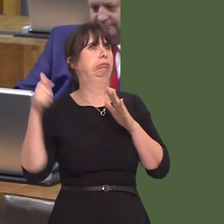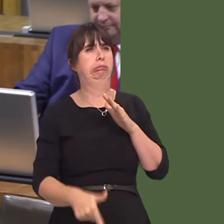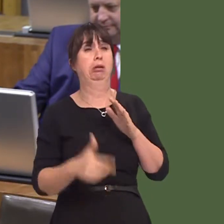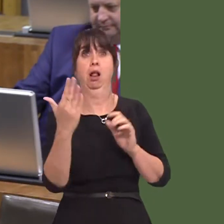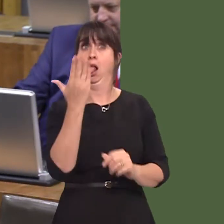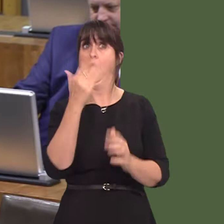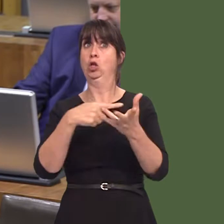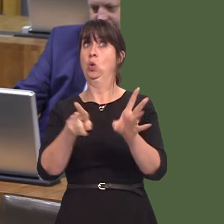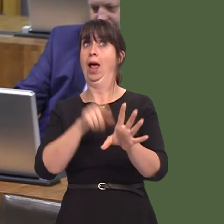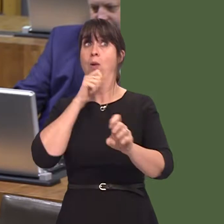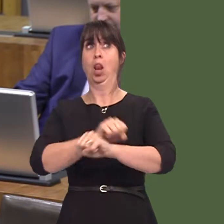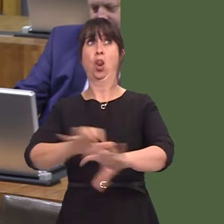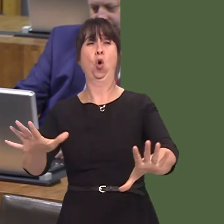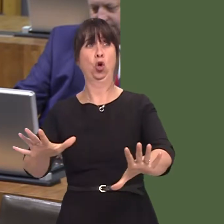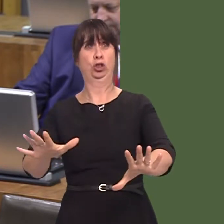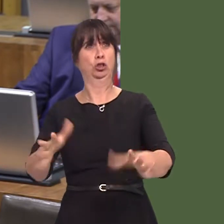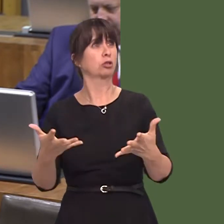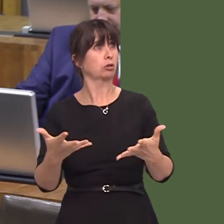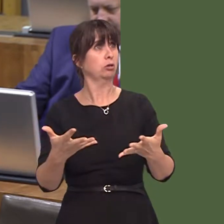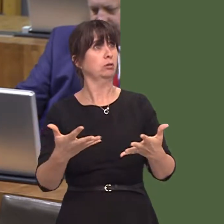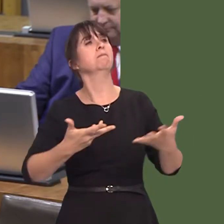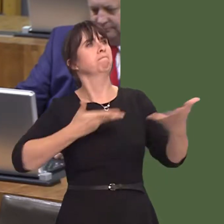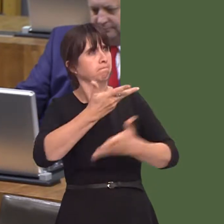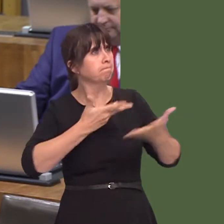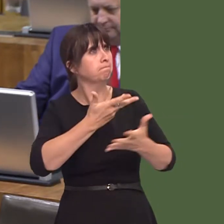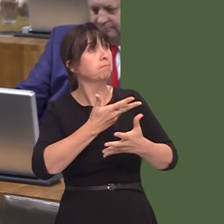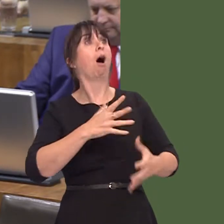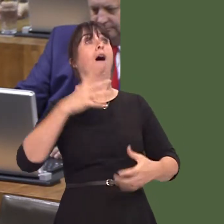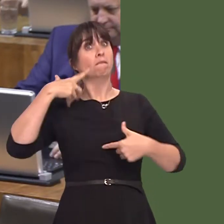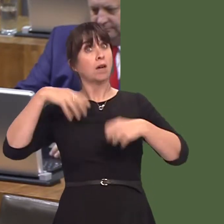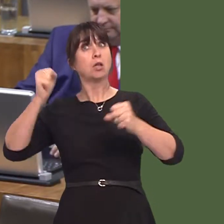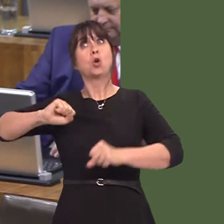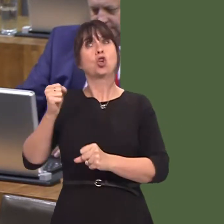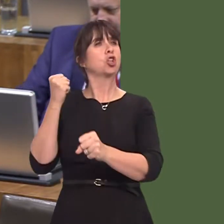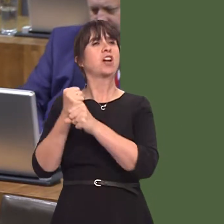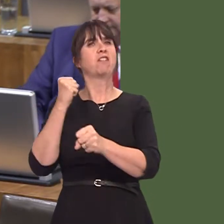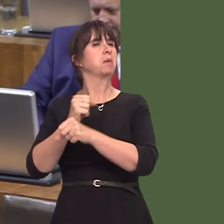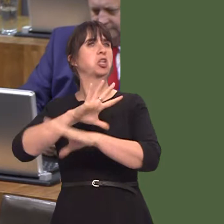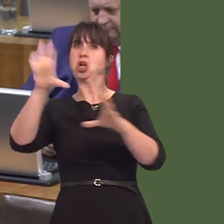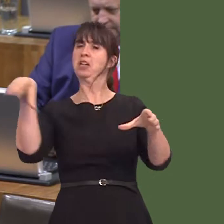launch date in July. At that point, we were informed that the Scottish Government had decided not to engage with the project.